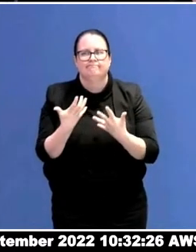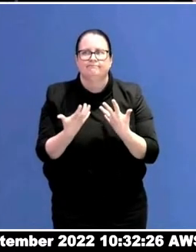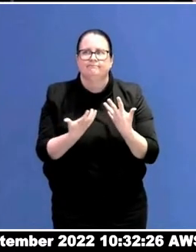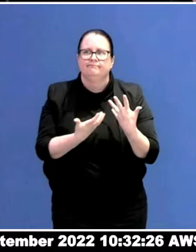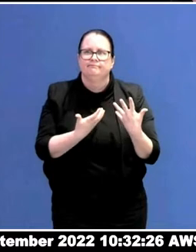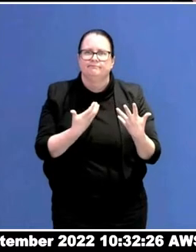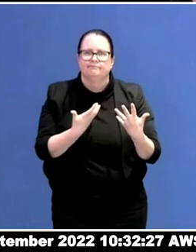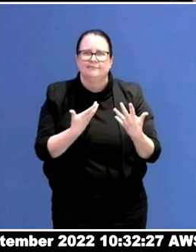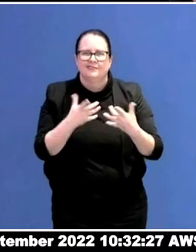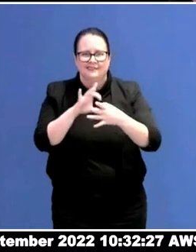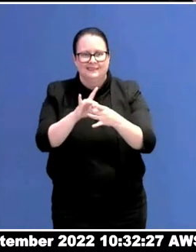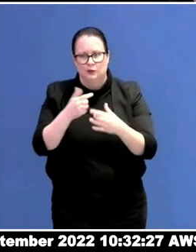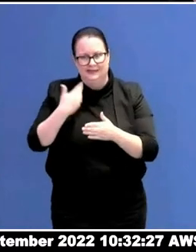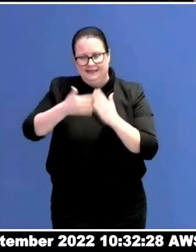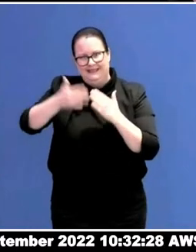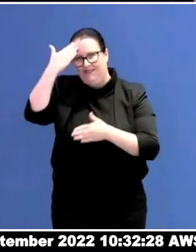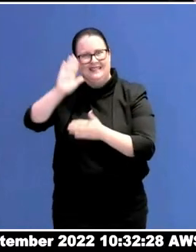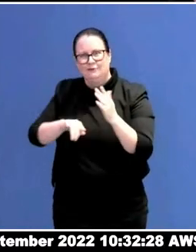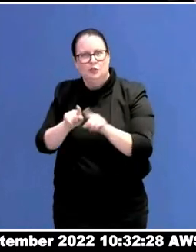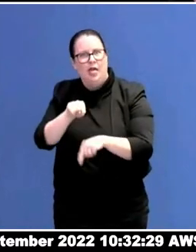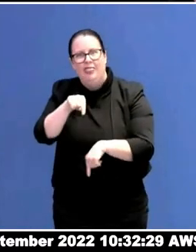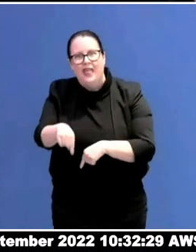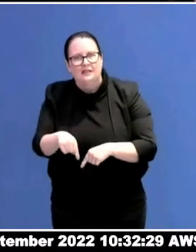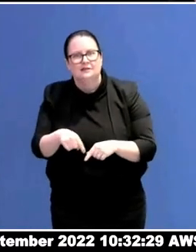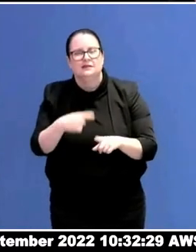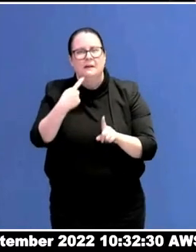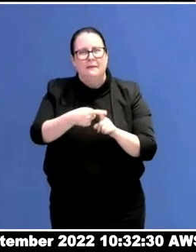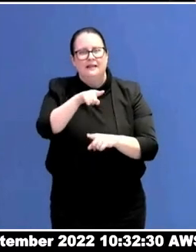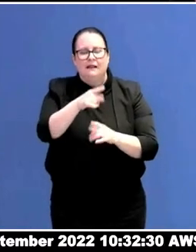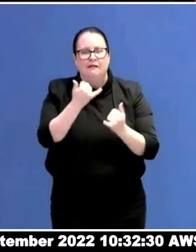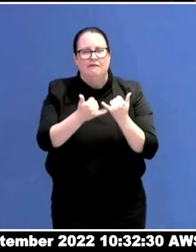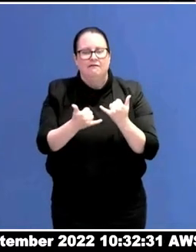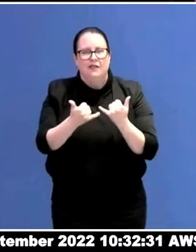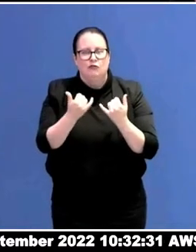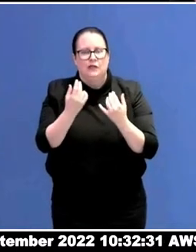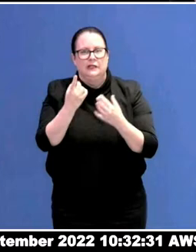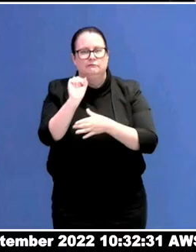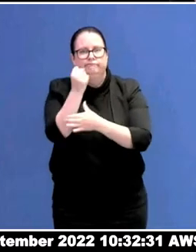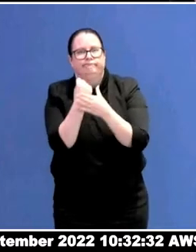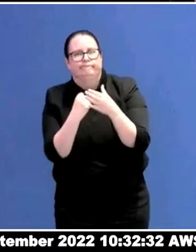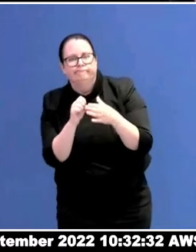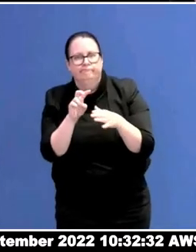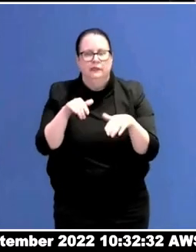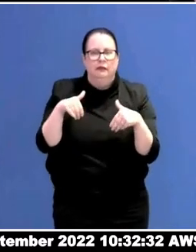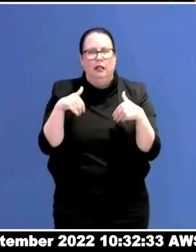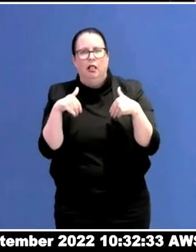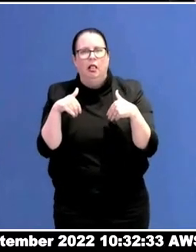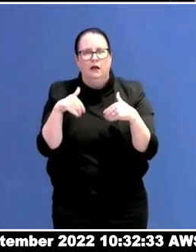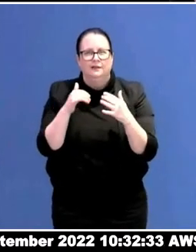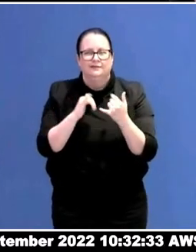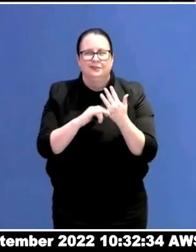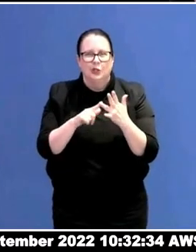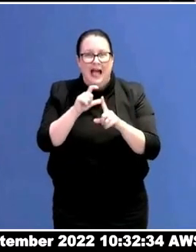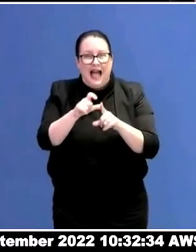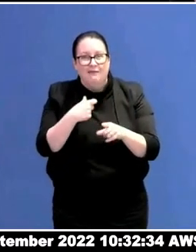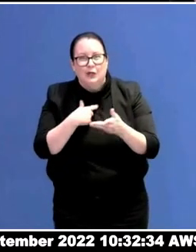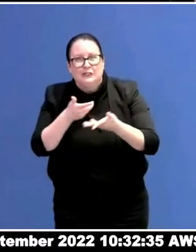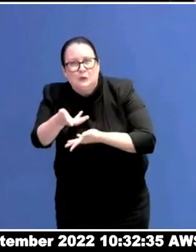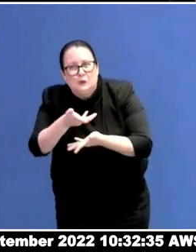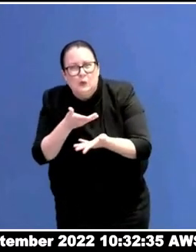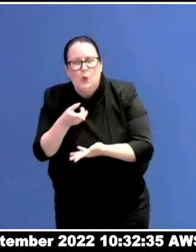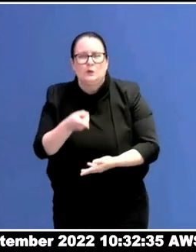relate with him because he was so withdrawn and that obviously the times when he